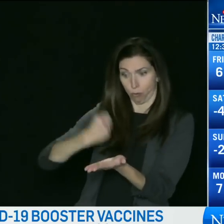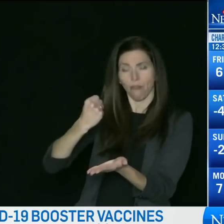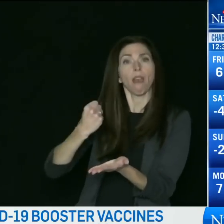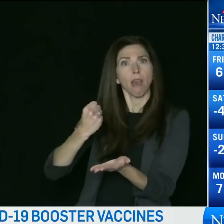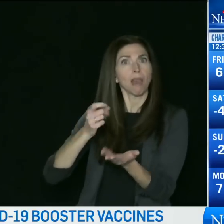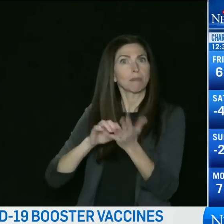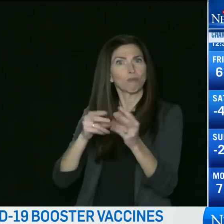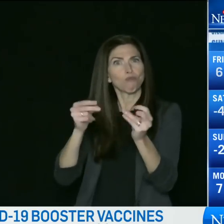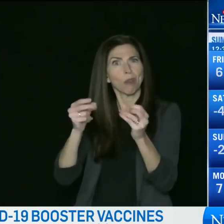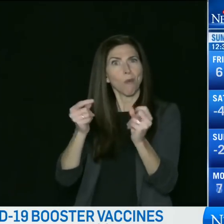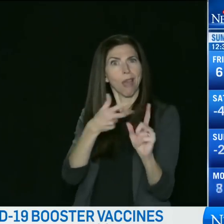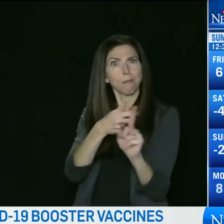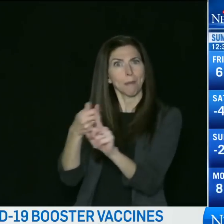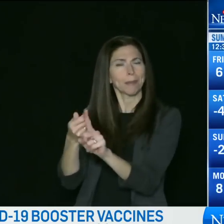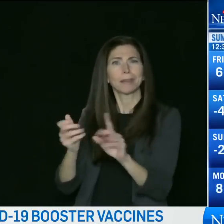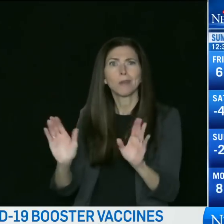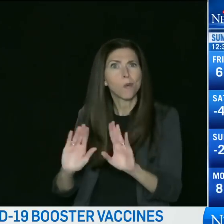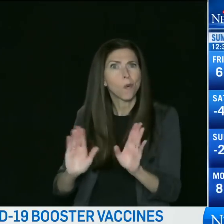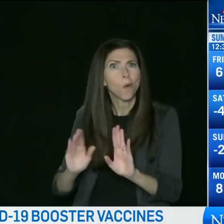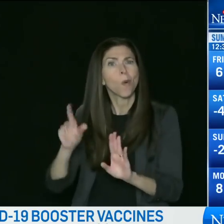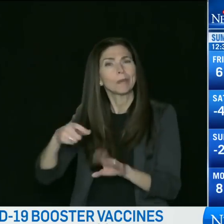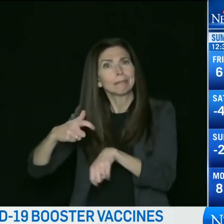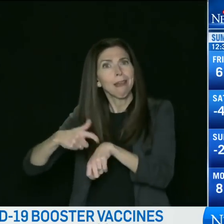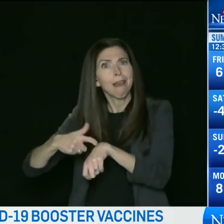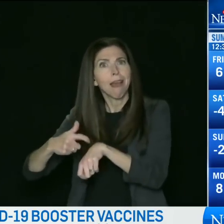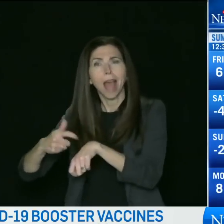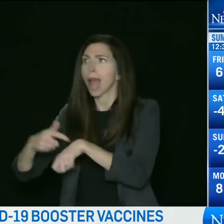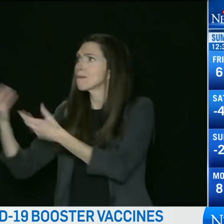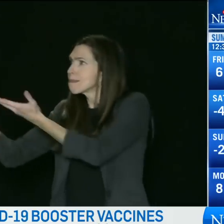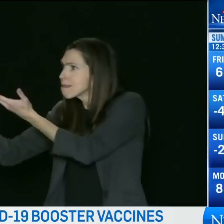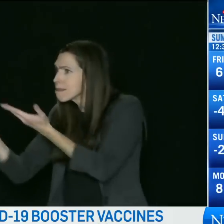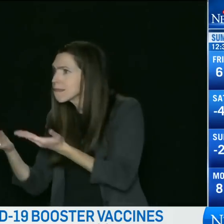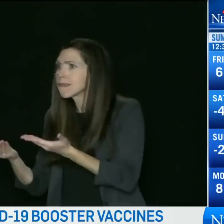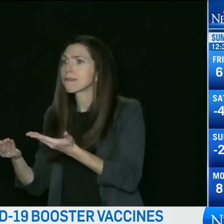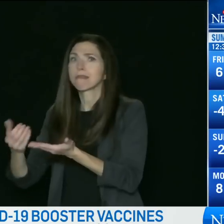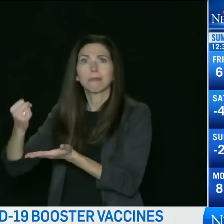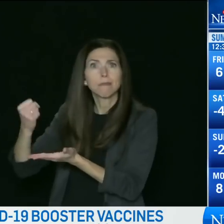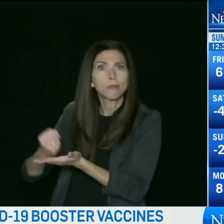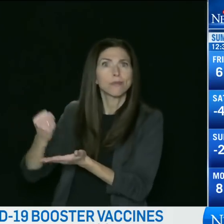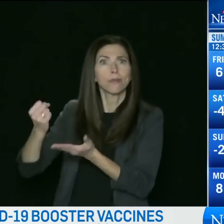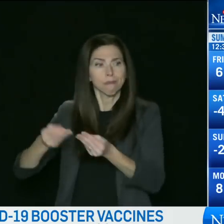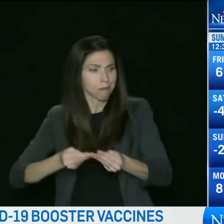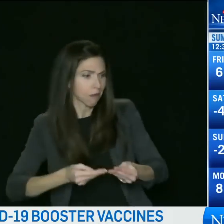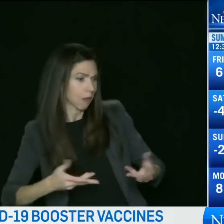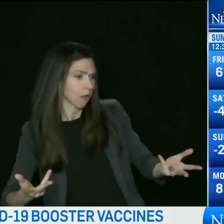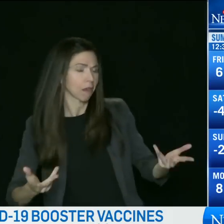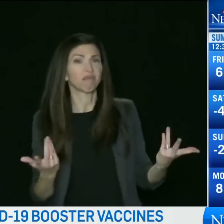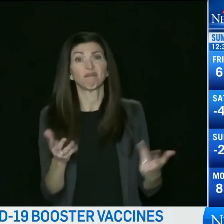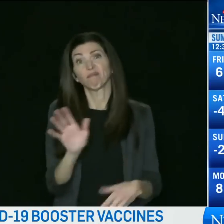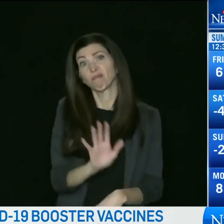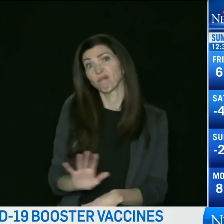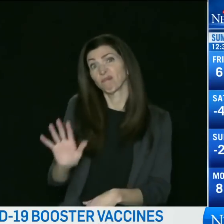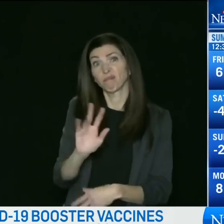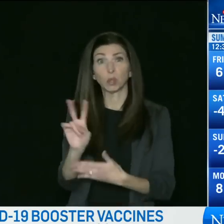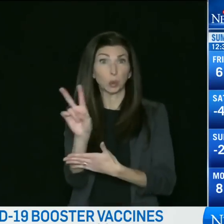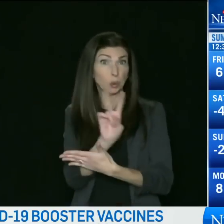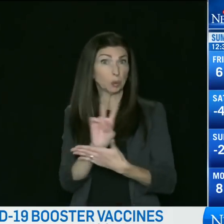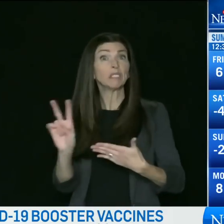TWO WEEKS, YOU KNOW, FOR AN INDIVIDUAL WHO RECEIVES A VACCINE TO ACTUALLY GET MAXIMUM